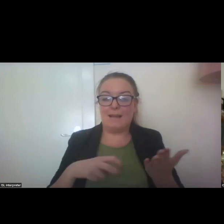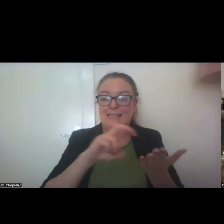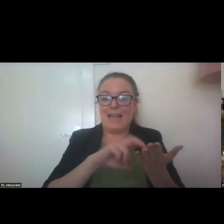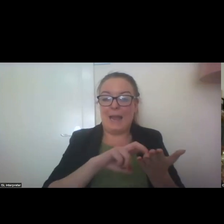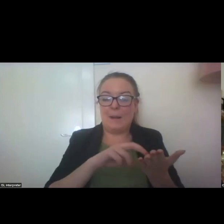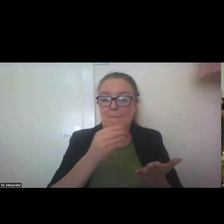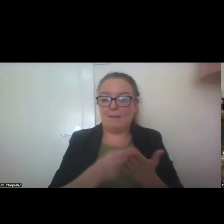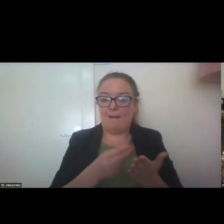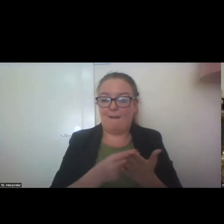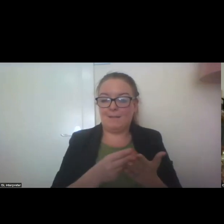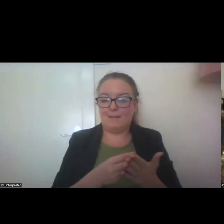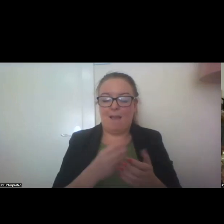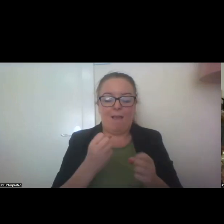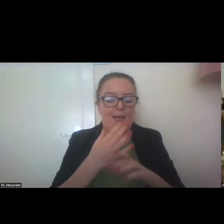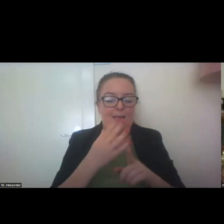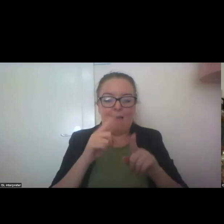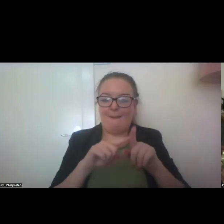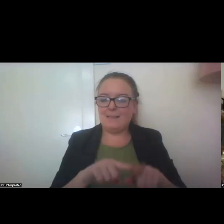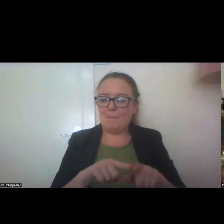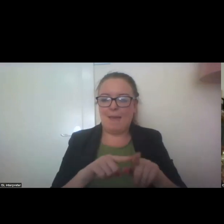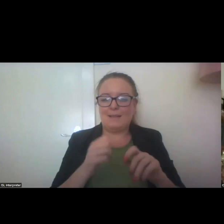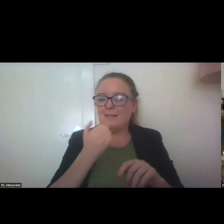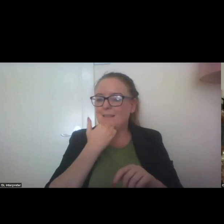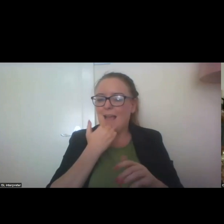And again, it all depends on the size of the project in general,